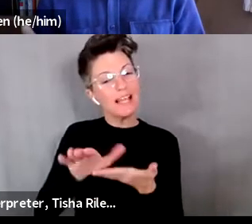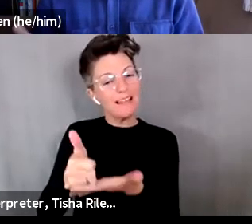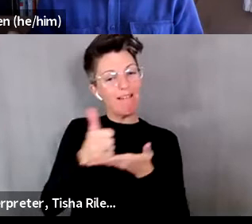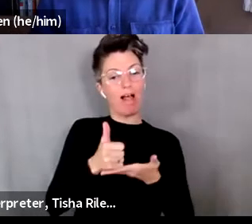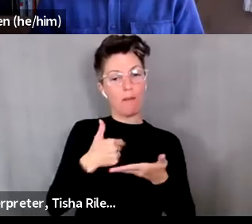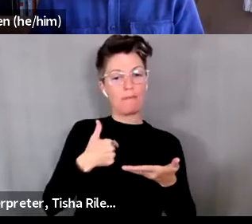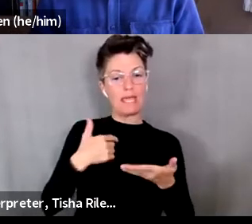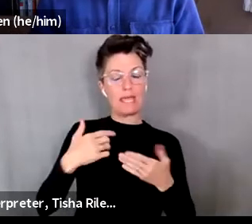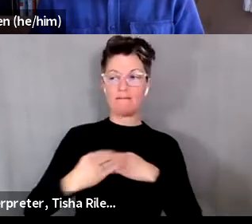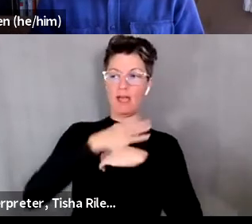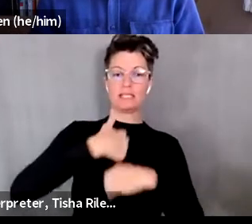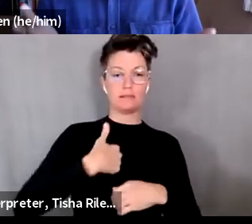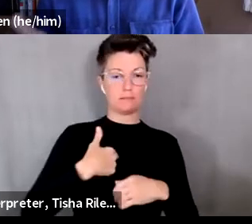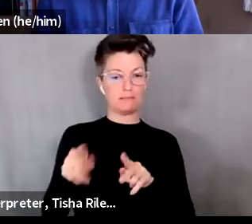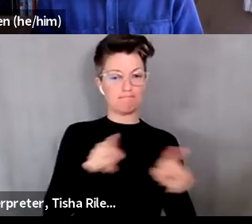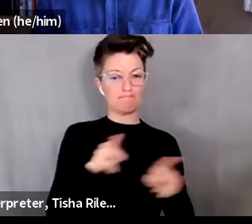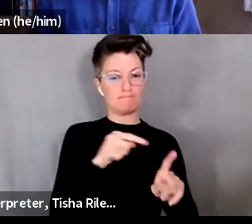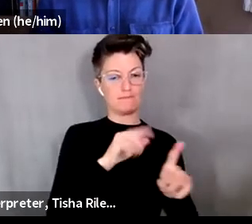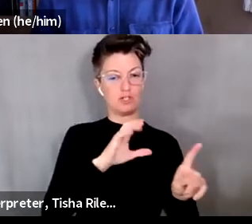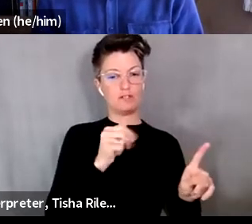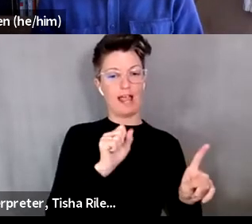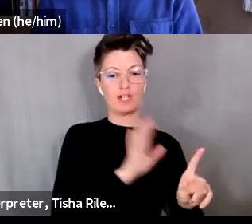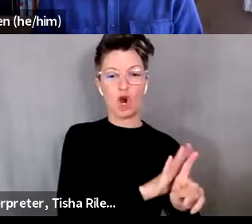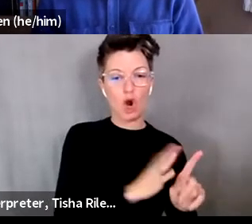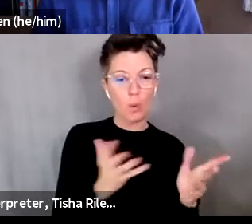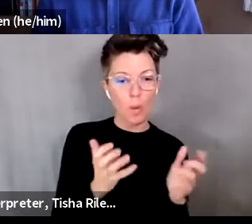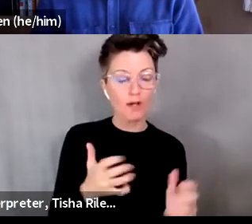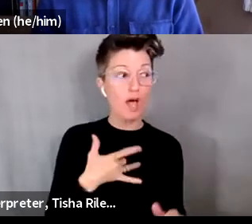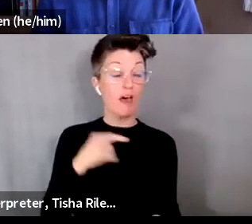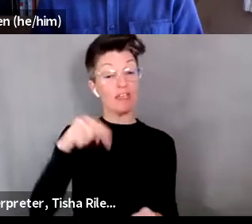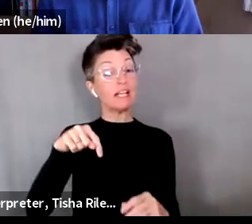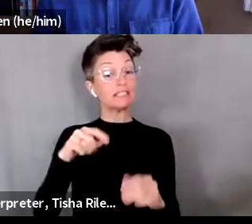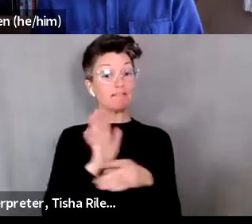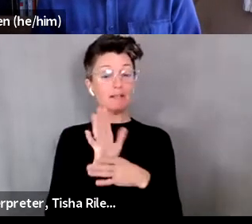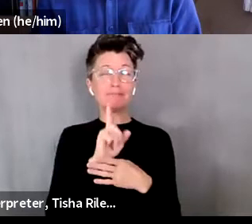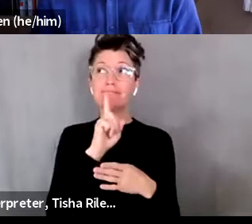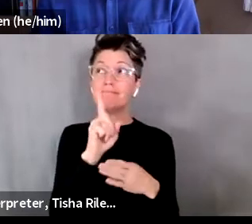I felt like there were big stakes with this film and, and we wanted to get it right.